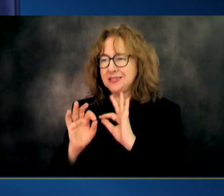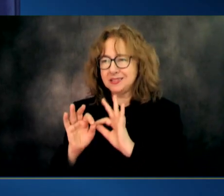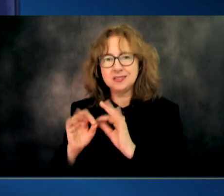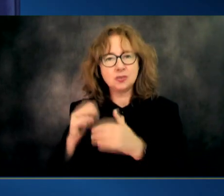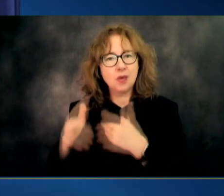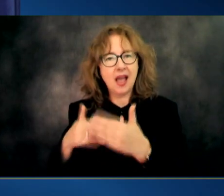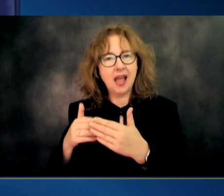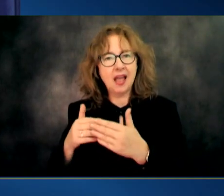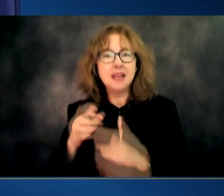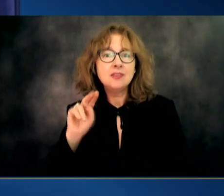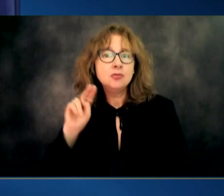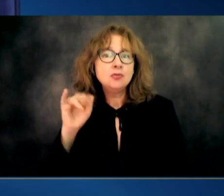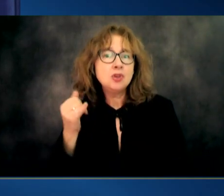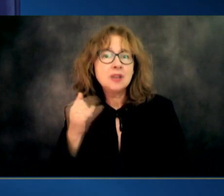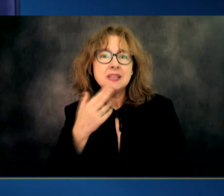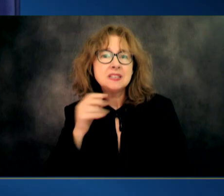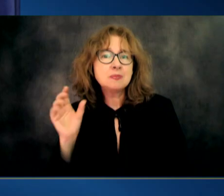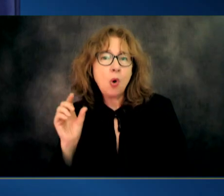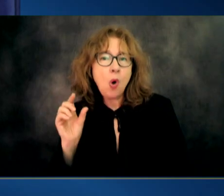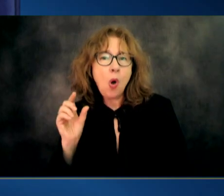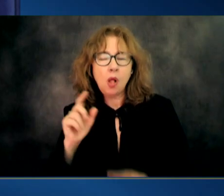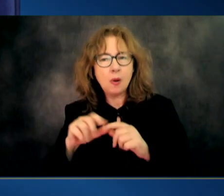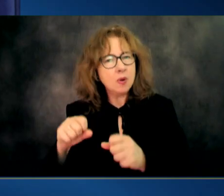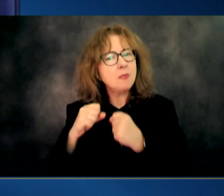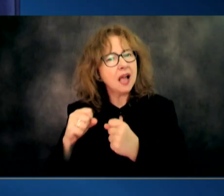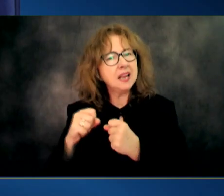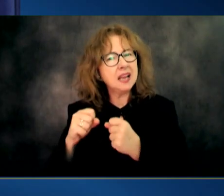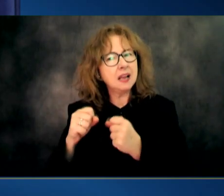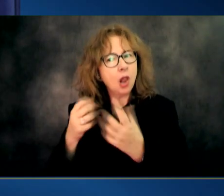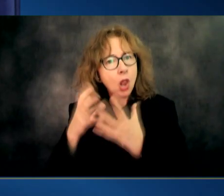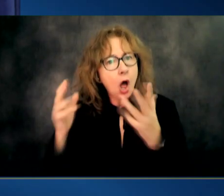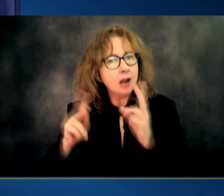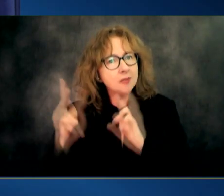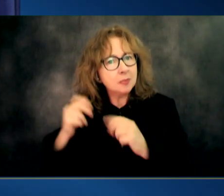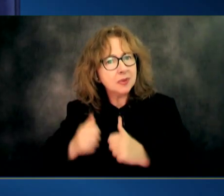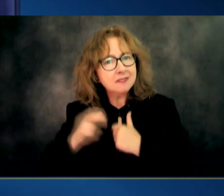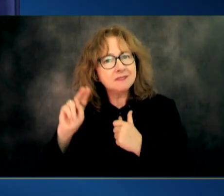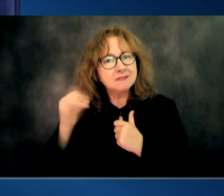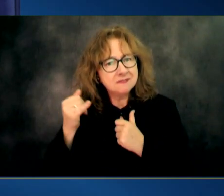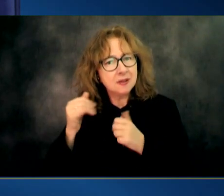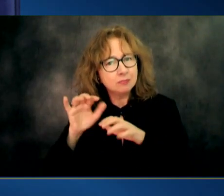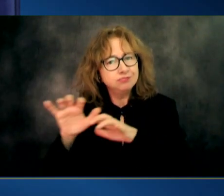lots of people, lots of challenges. But I genuinely am excited to be in the room,